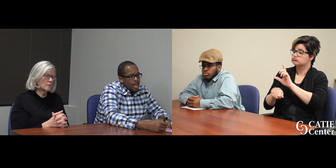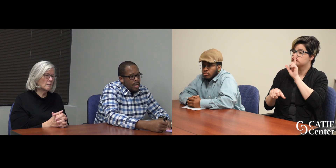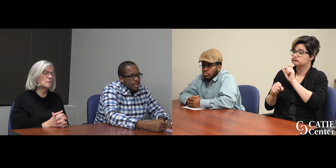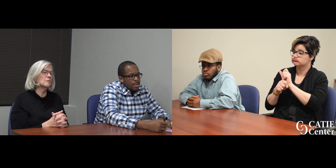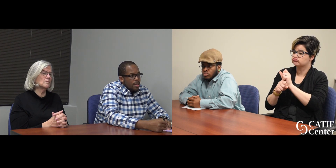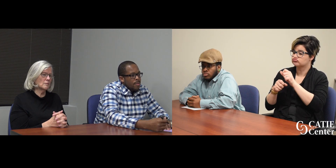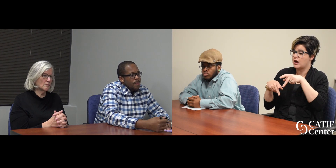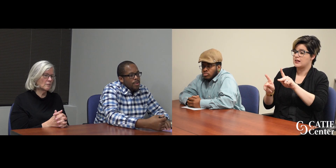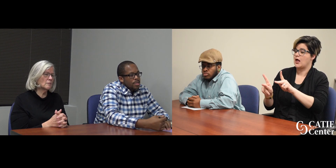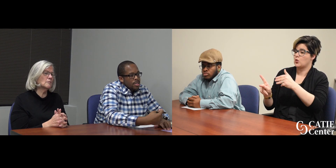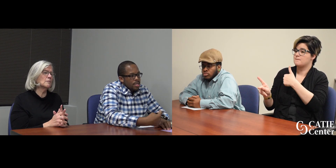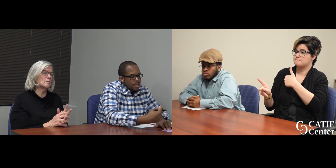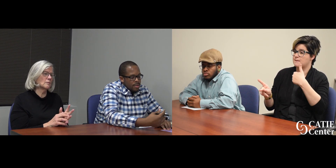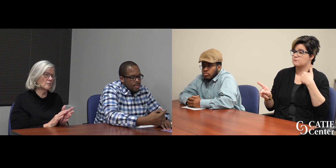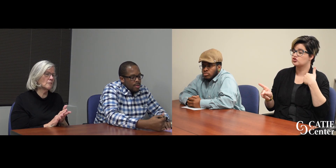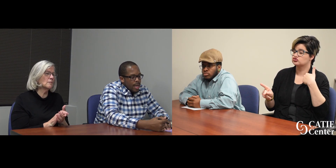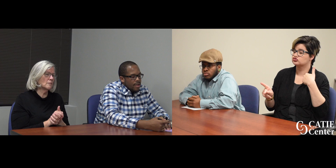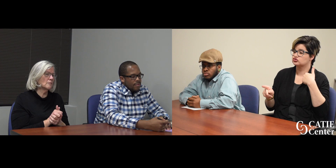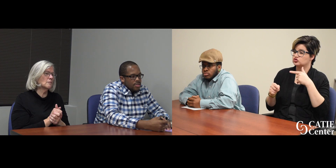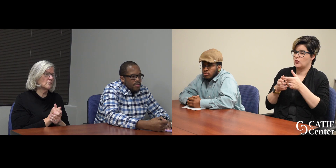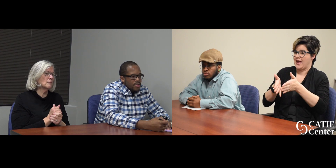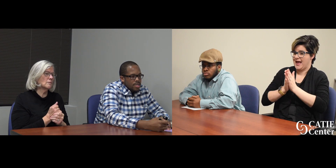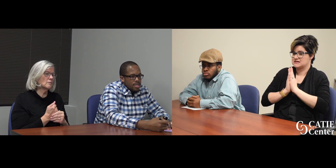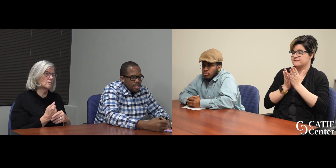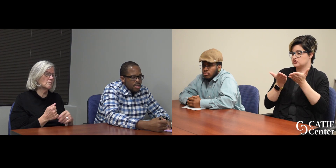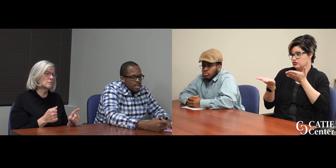allow their members to ask for services,